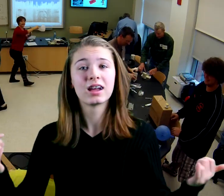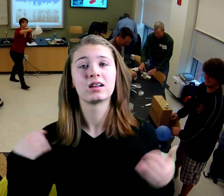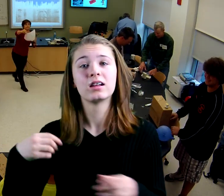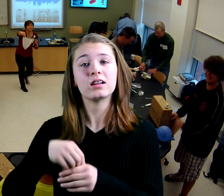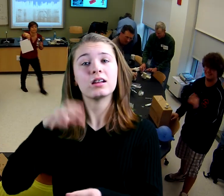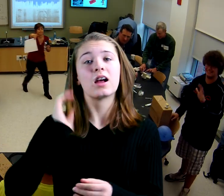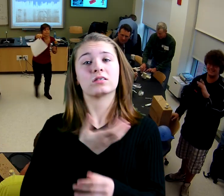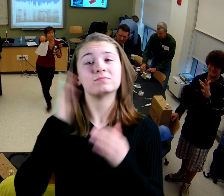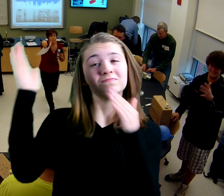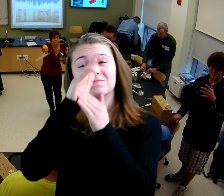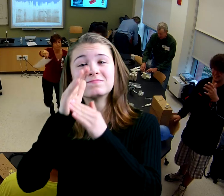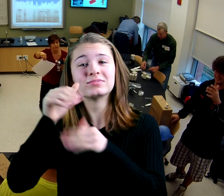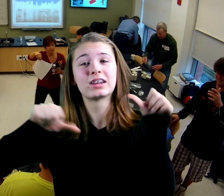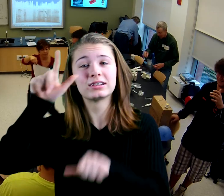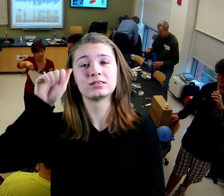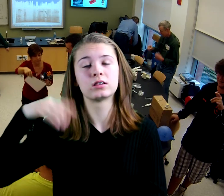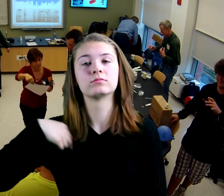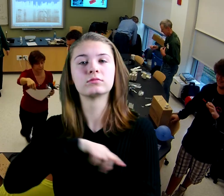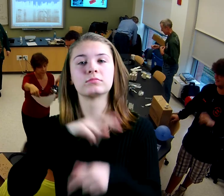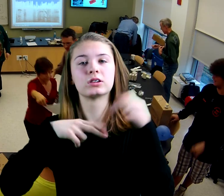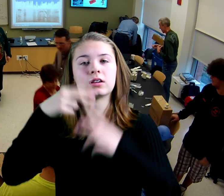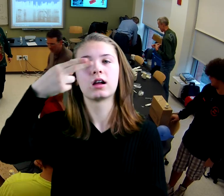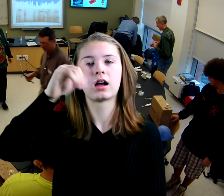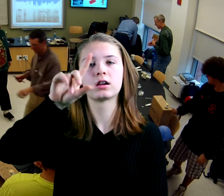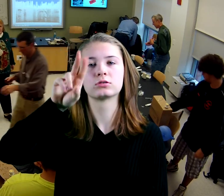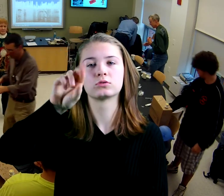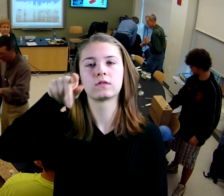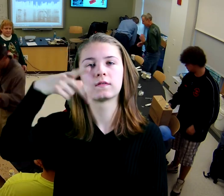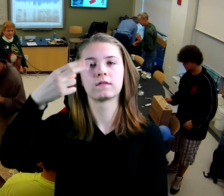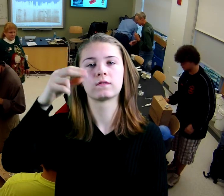Today in our state of the art science lab. We are building